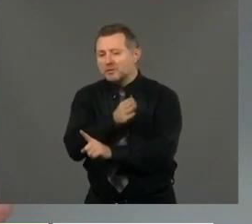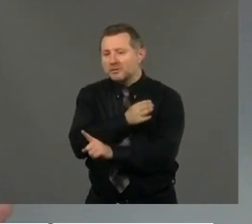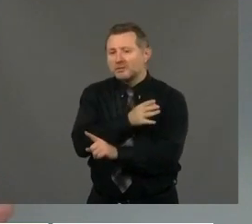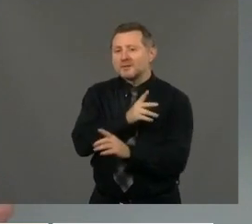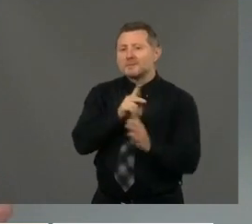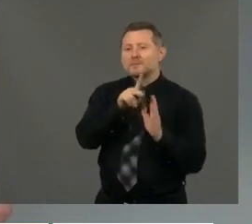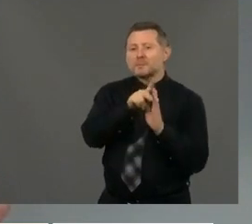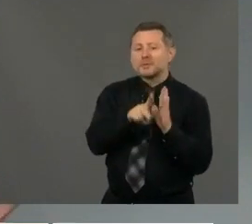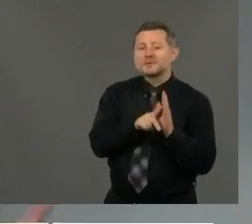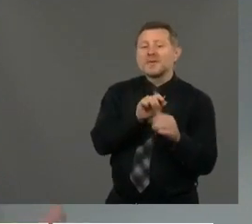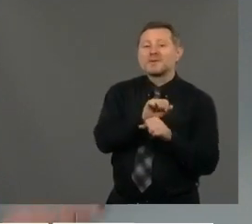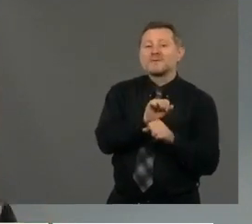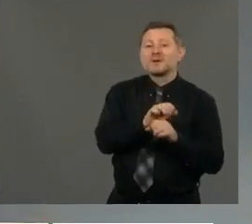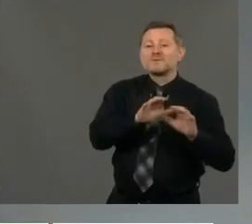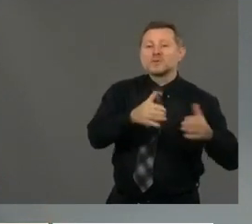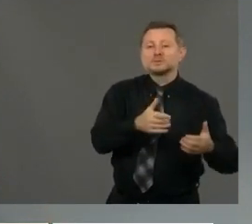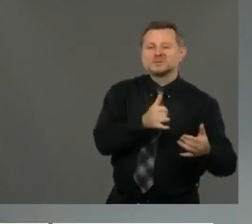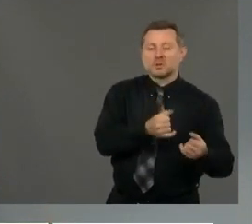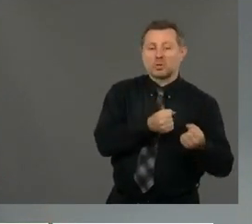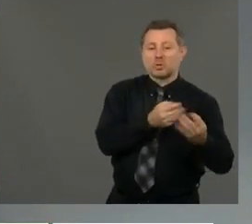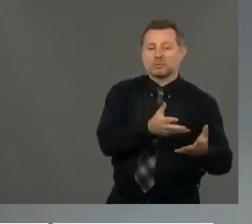I THINK IT COULD IMPACT THE OVERALL OUTCOME WHICH IS THE